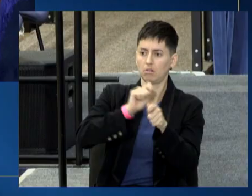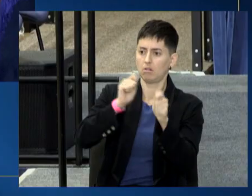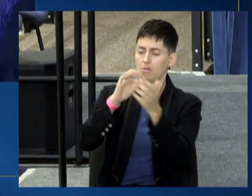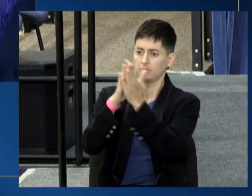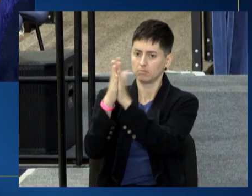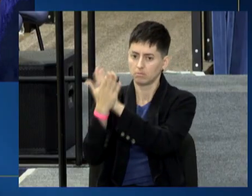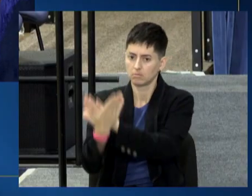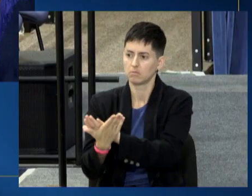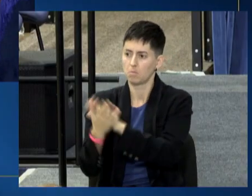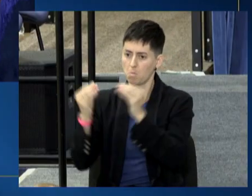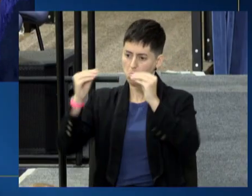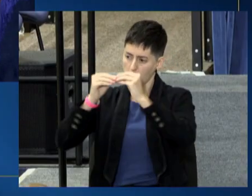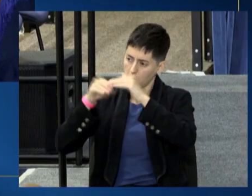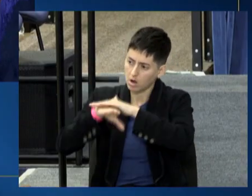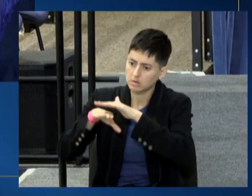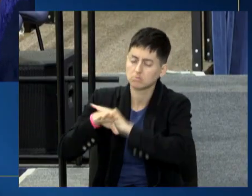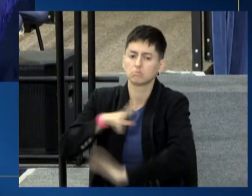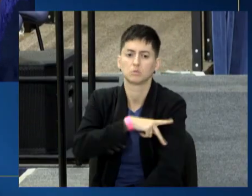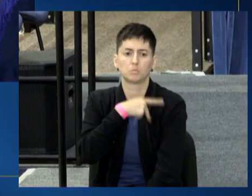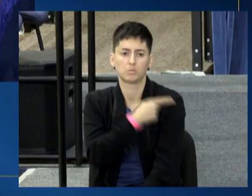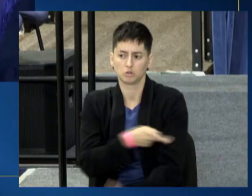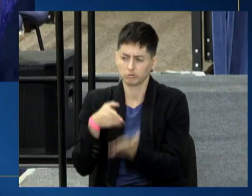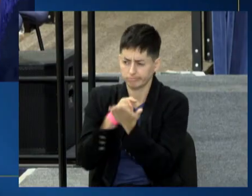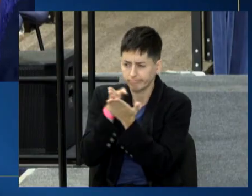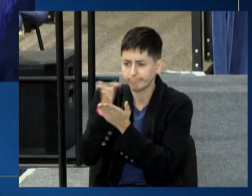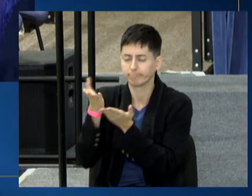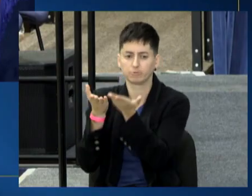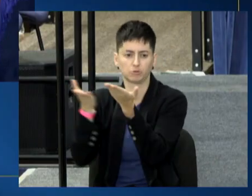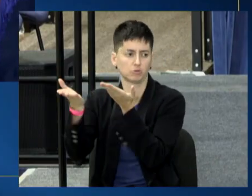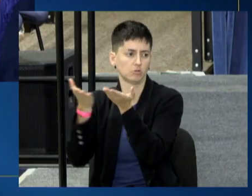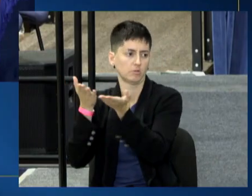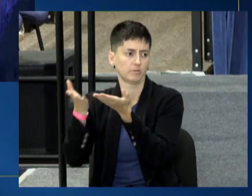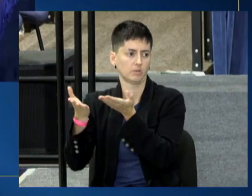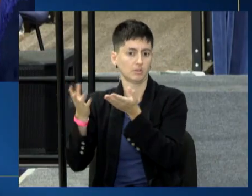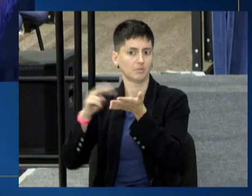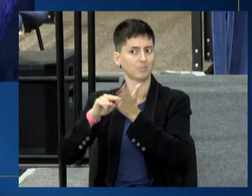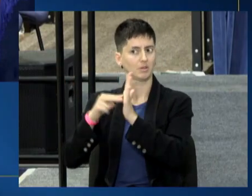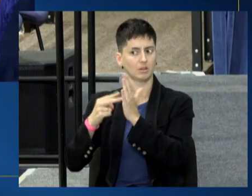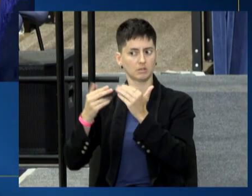which are helping to ensure that no patient has to face cancer alone.